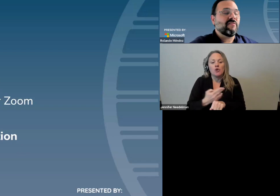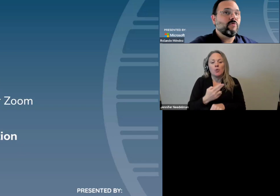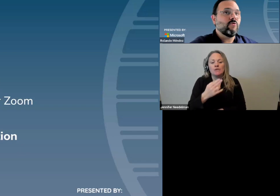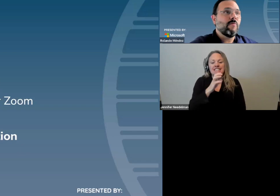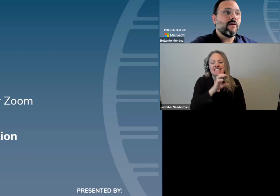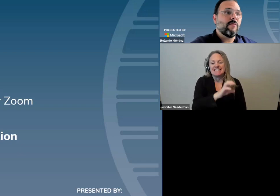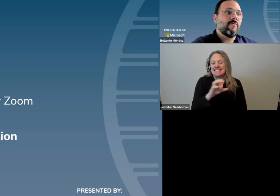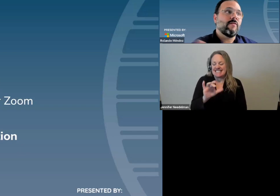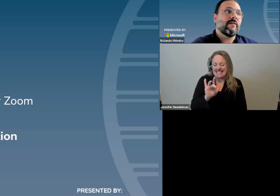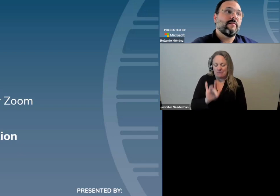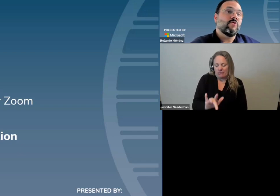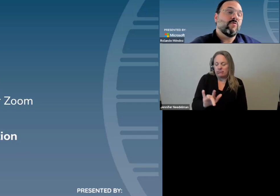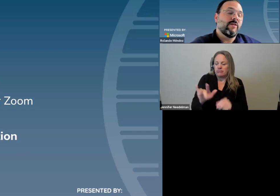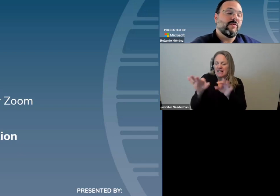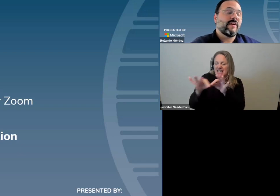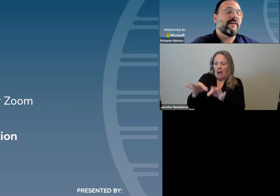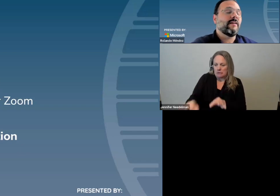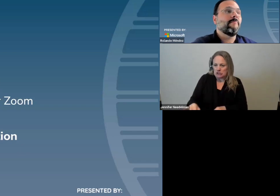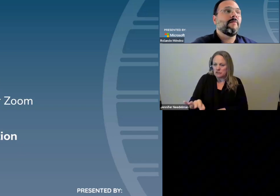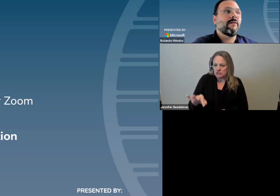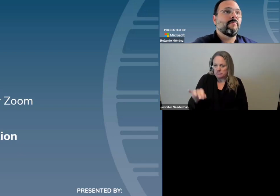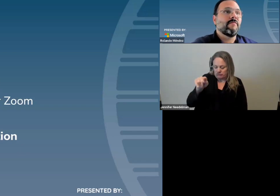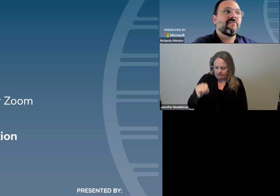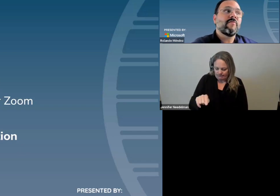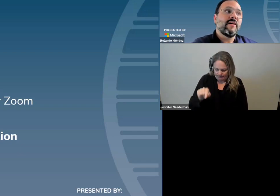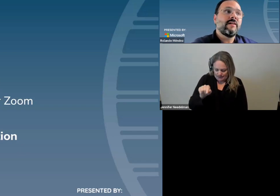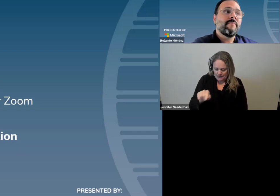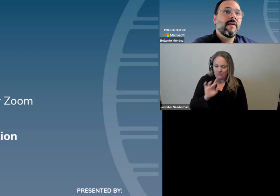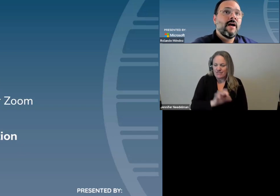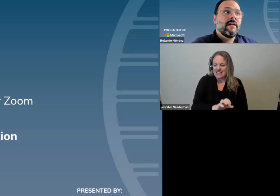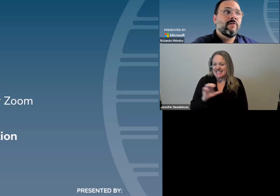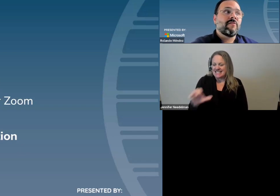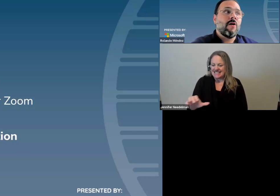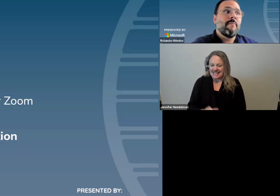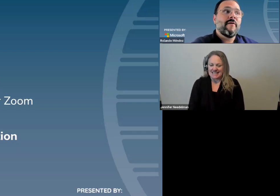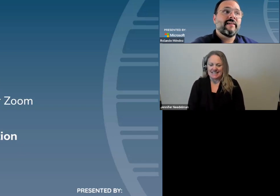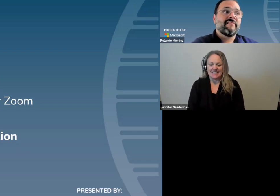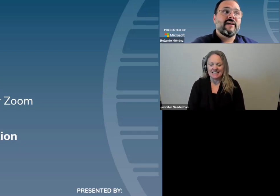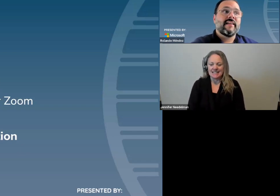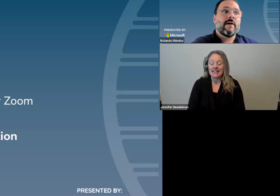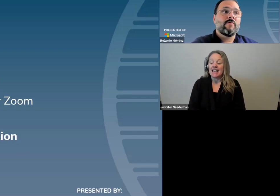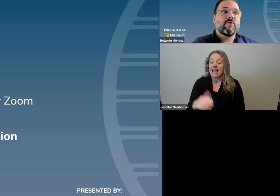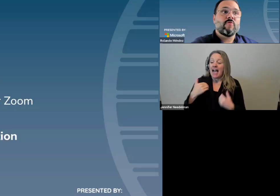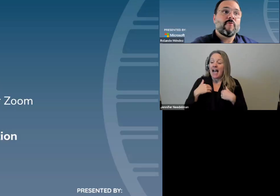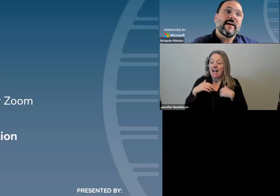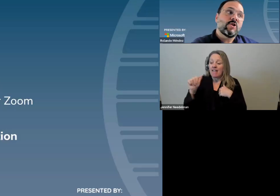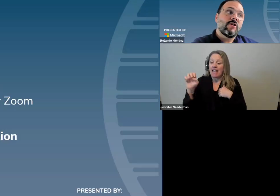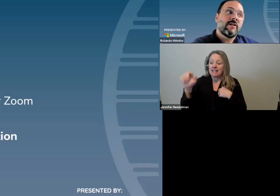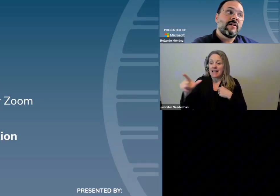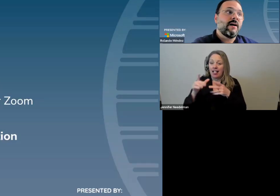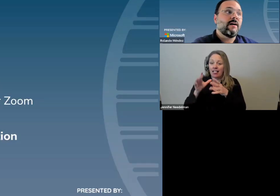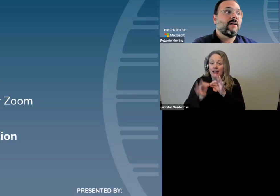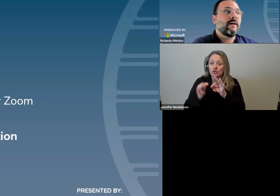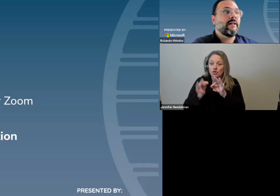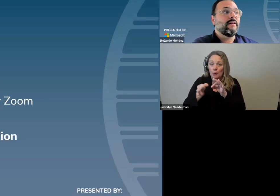your Zoom toolbar or usually located in the bottom of your screen. There's American Sign Language Interpretation